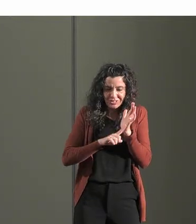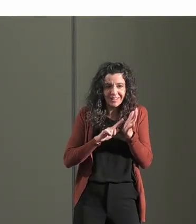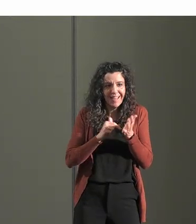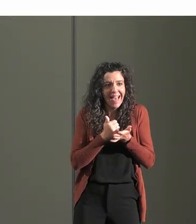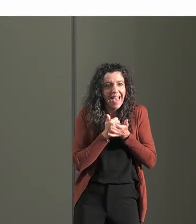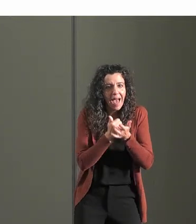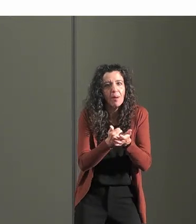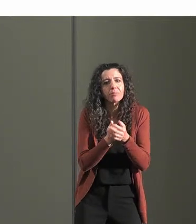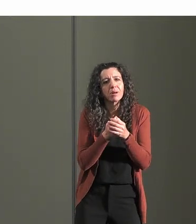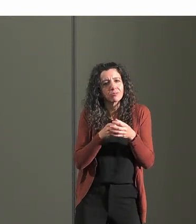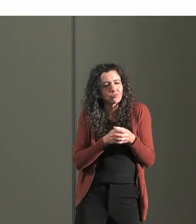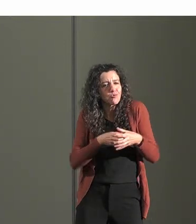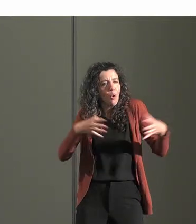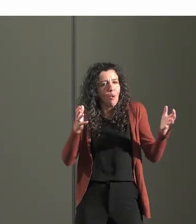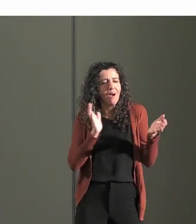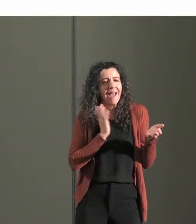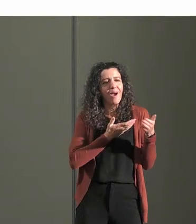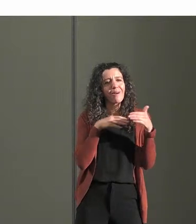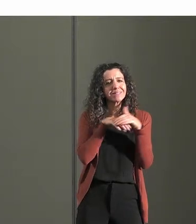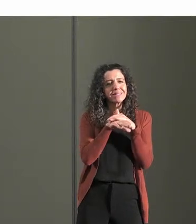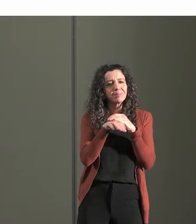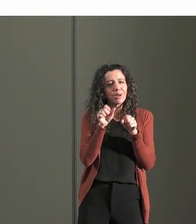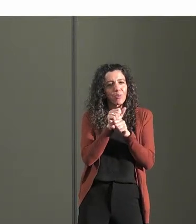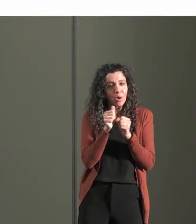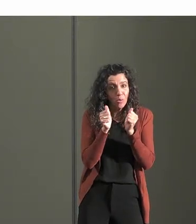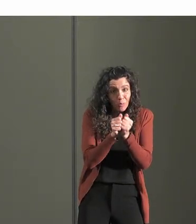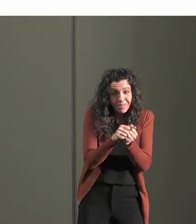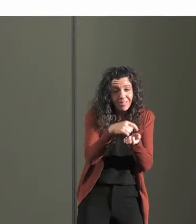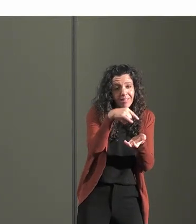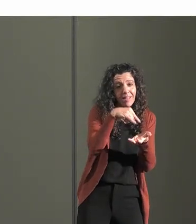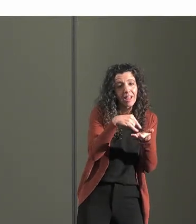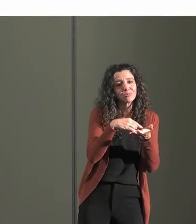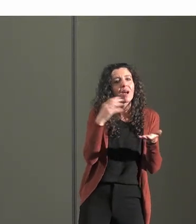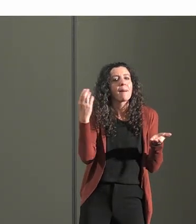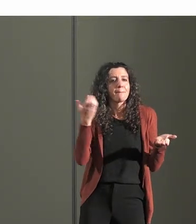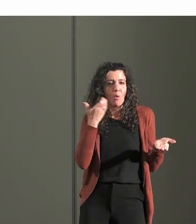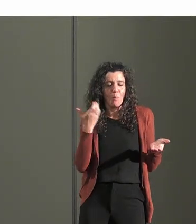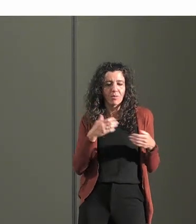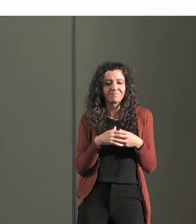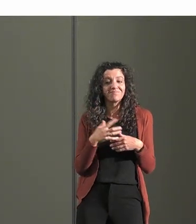to highlight Google research work that helps to build out